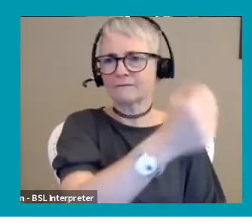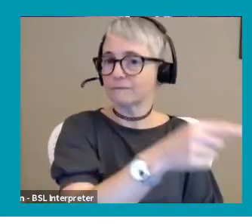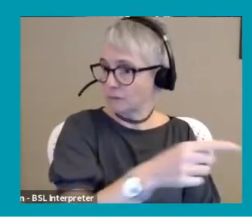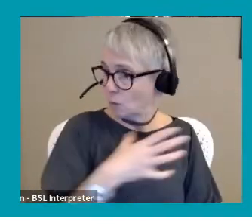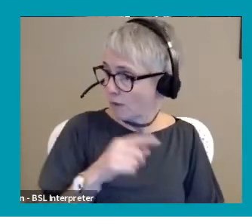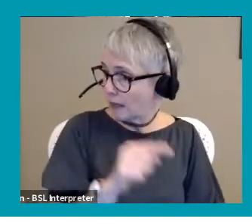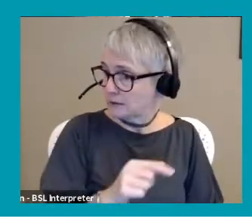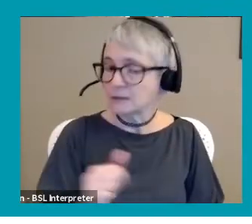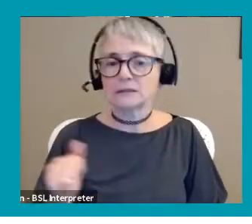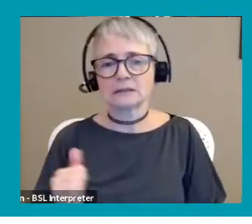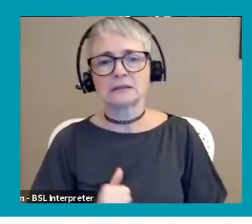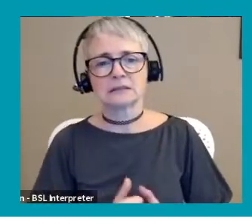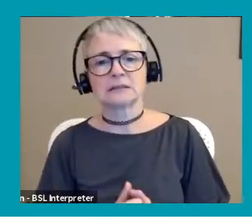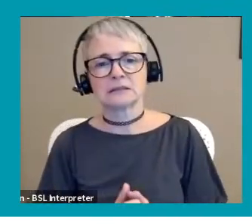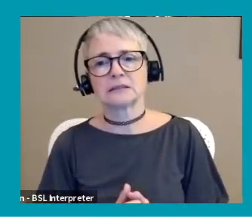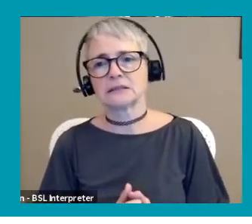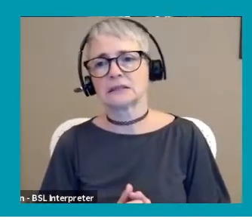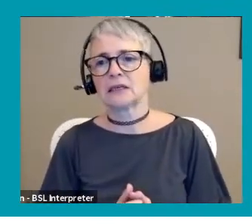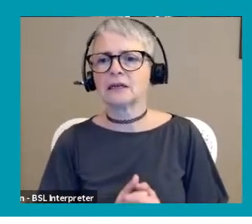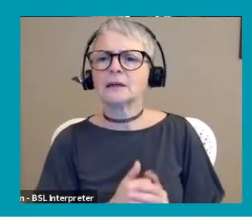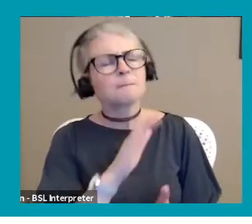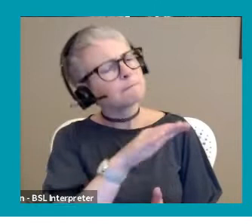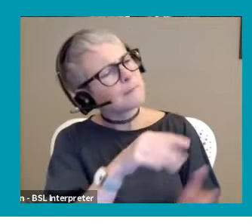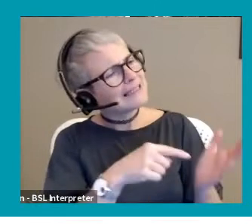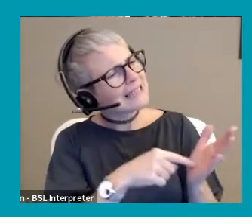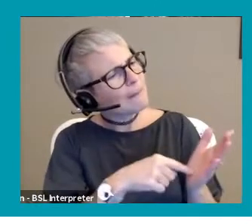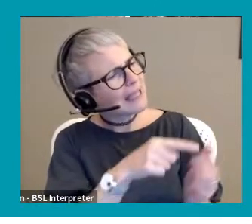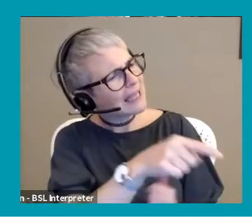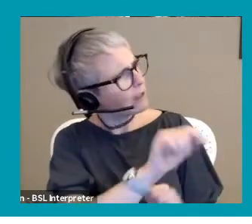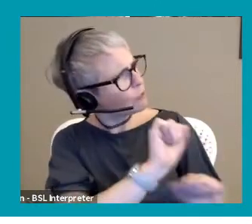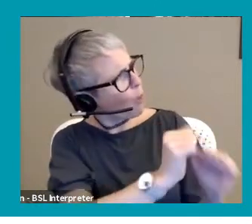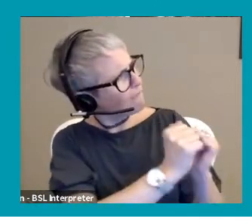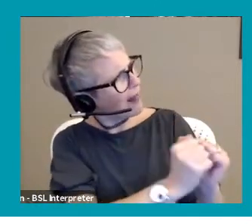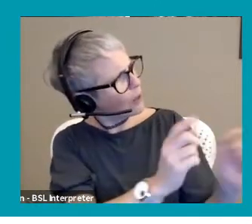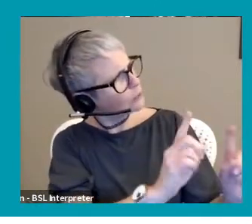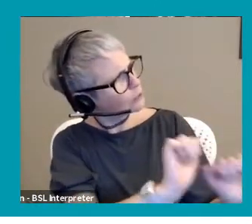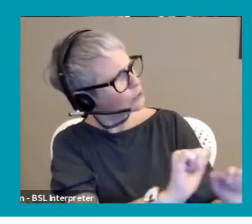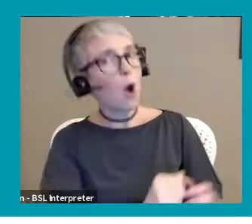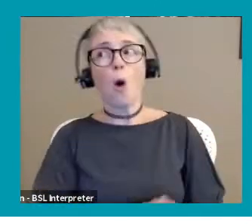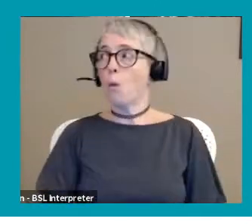Tammy, can I ask you what are your values? I always find it really hard